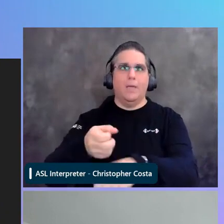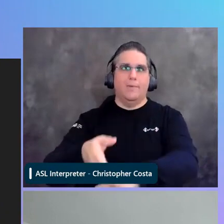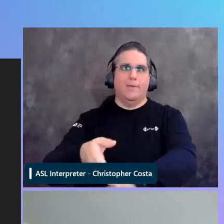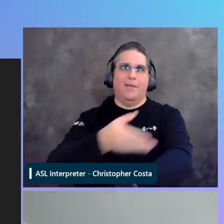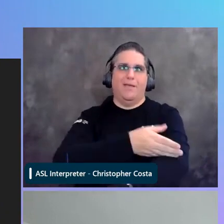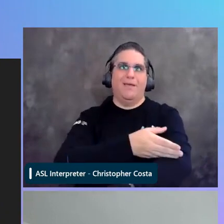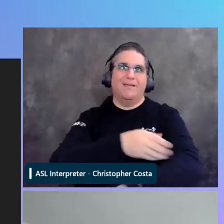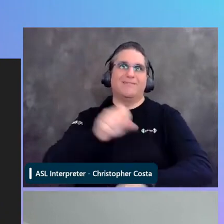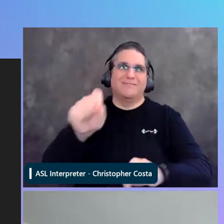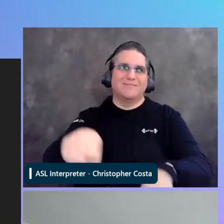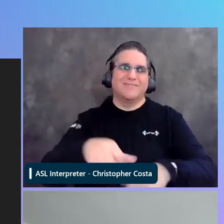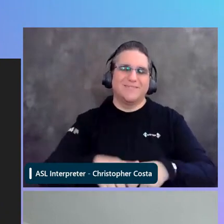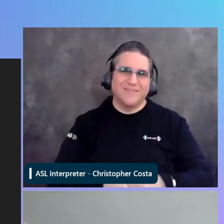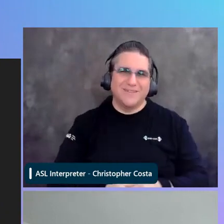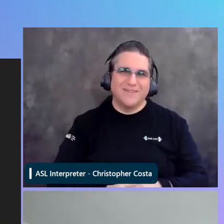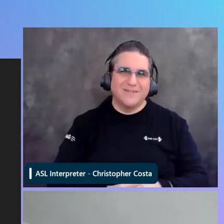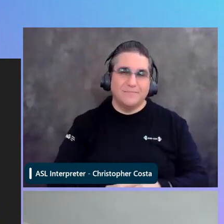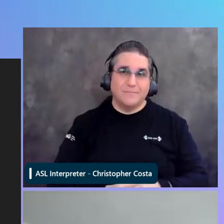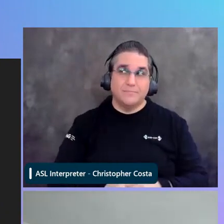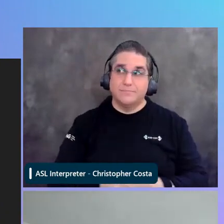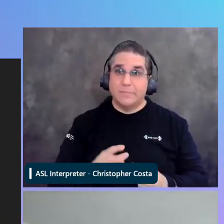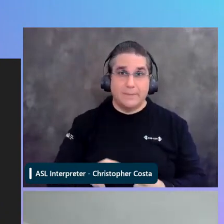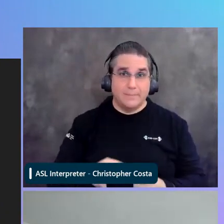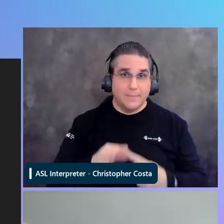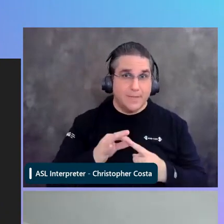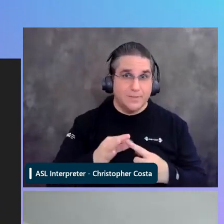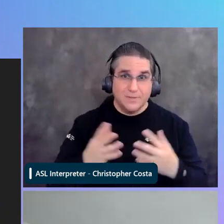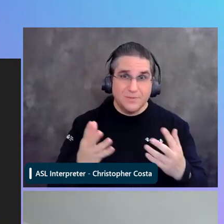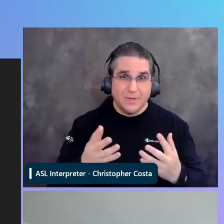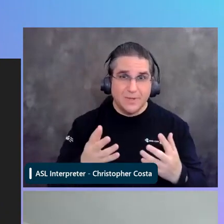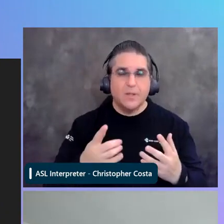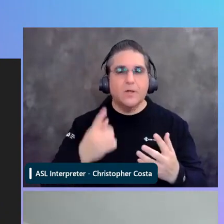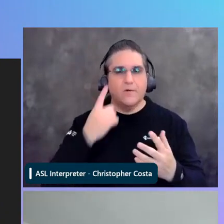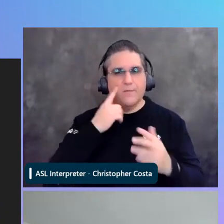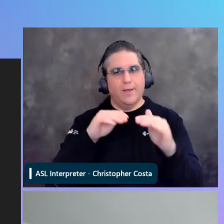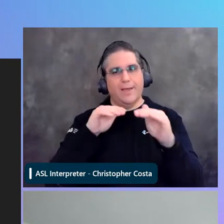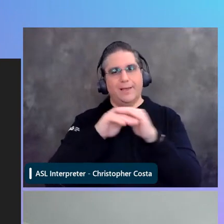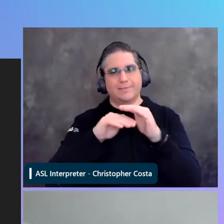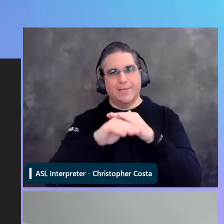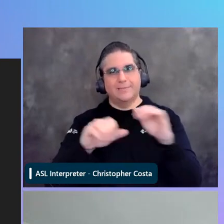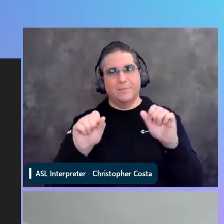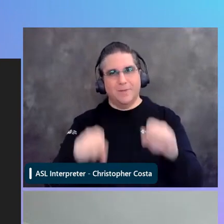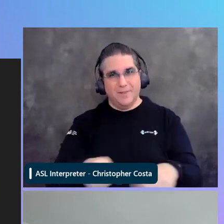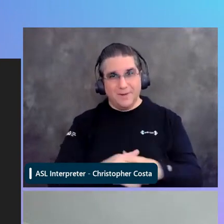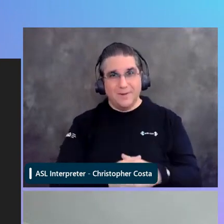generated. In particular, when considering accessibility,